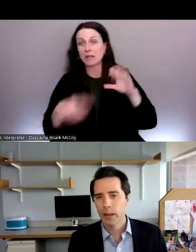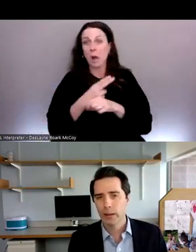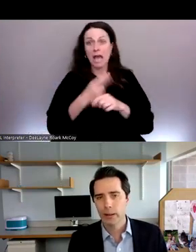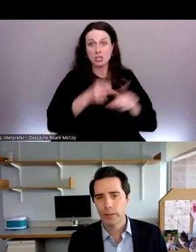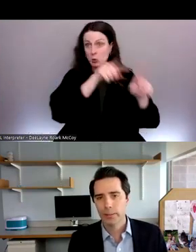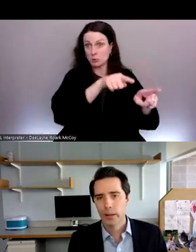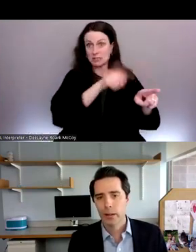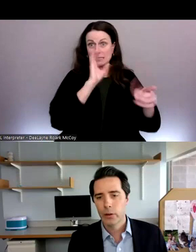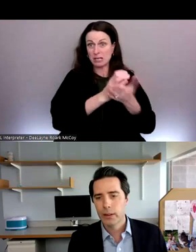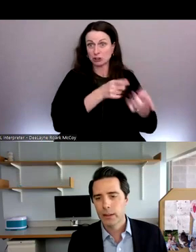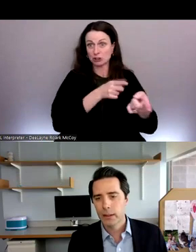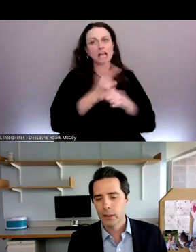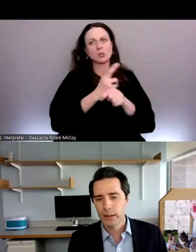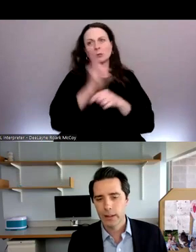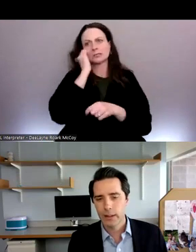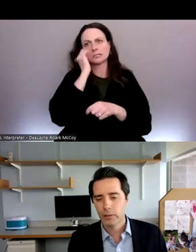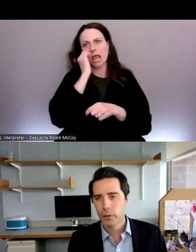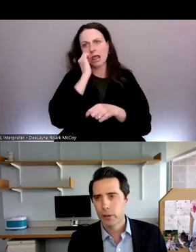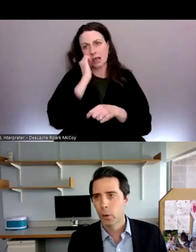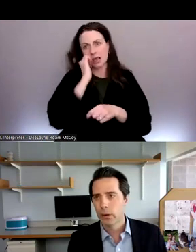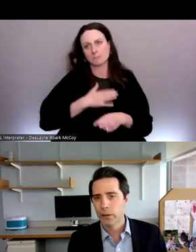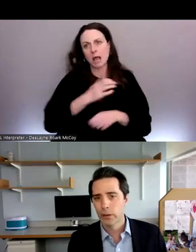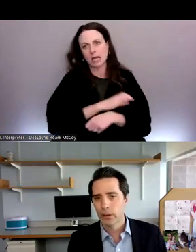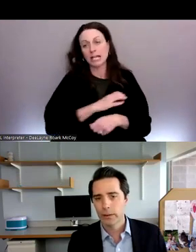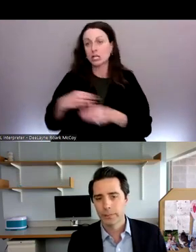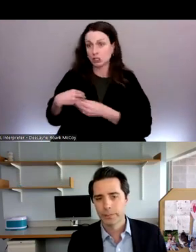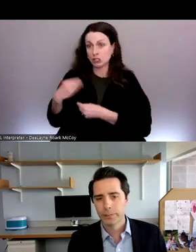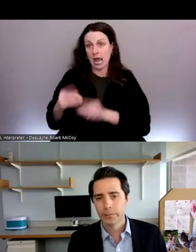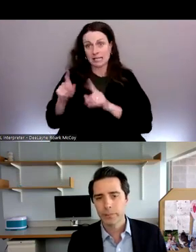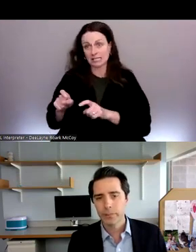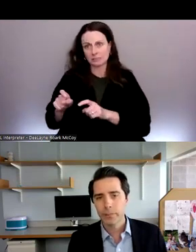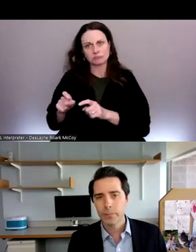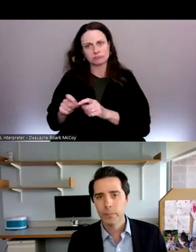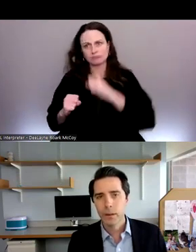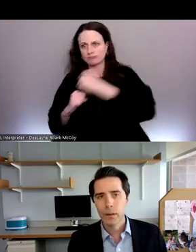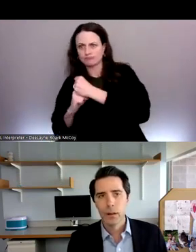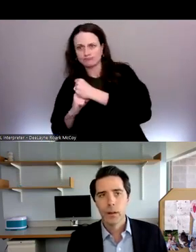my clinic you can see that genetic testing forms a Cornerstone of it